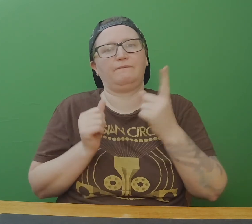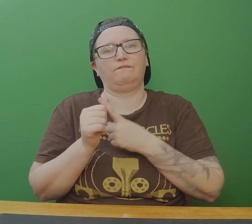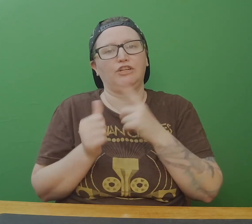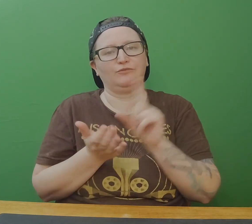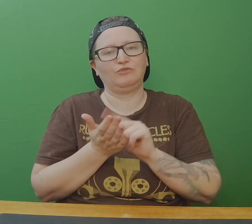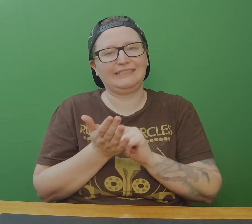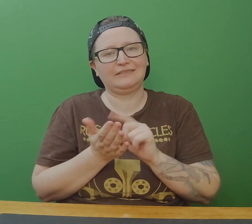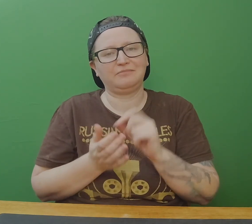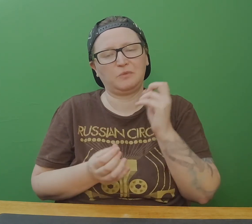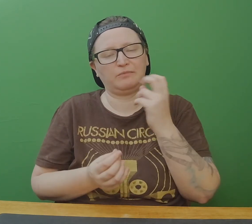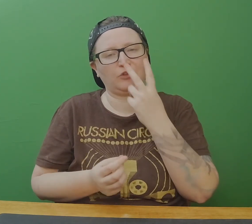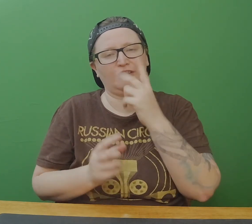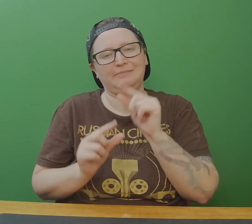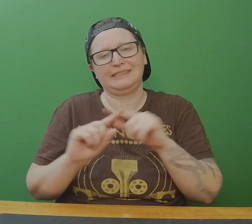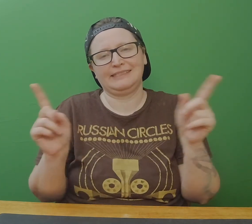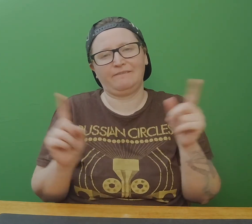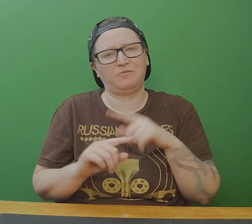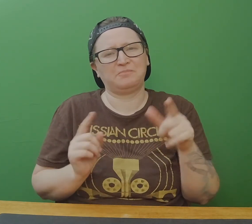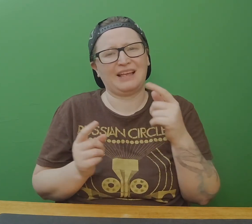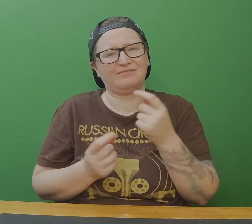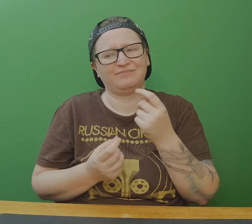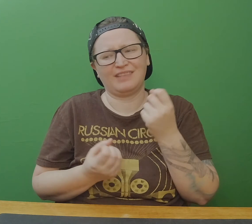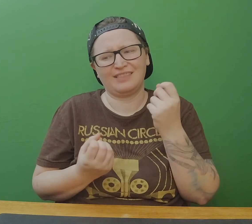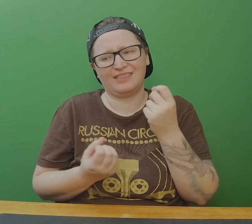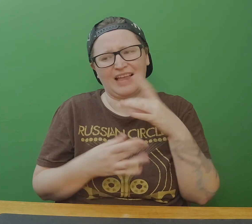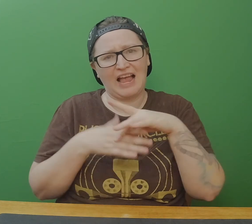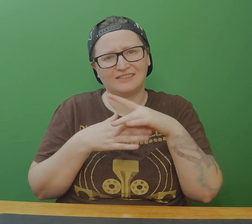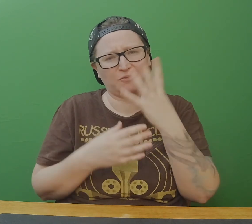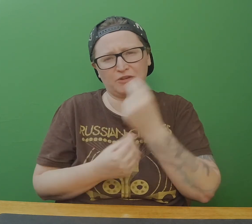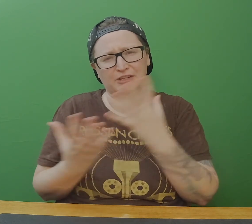mine is old it's the original first print so you'll you'll notice different things but